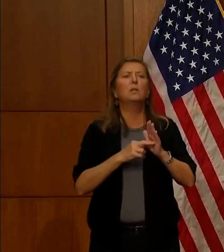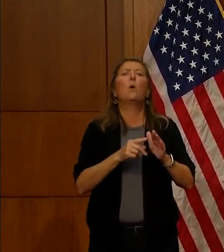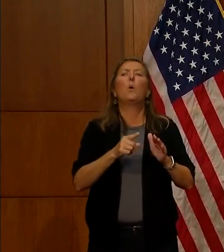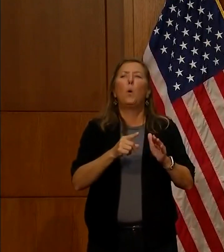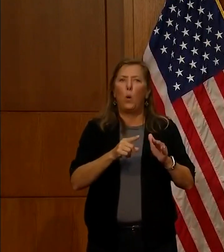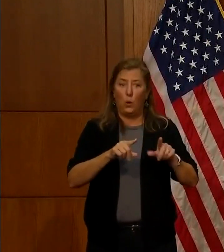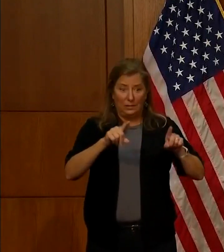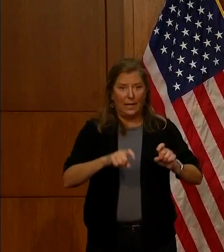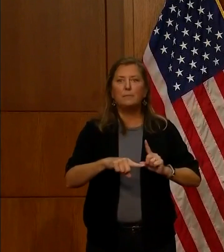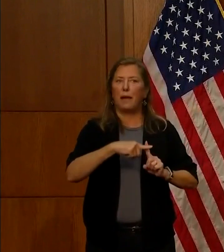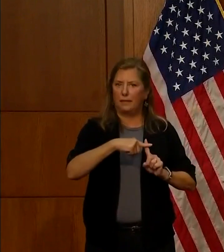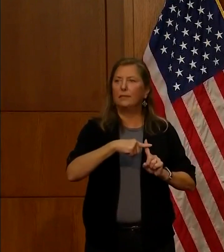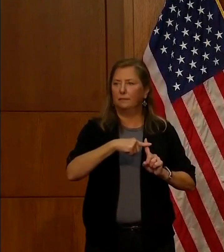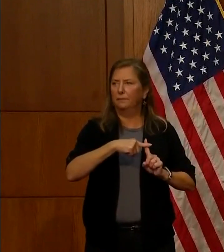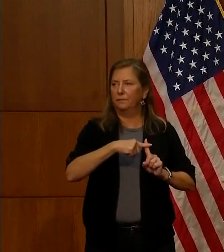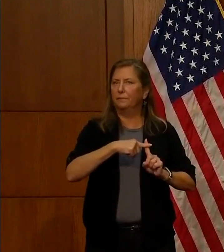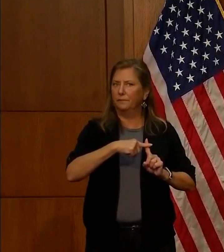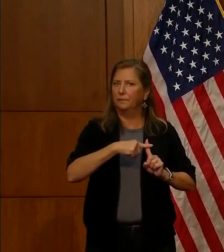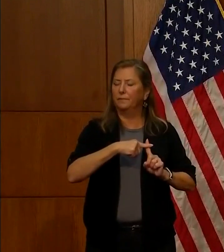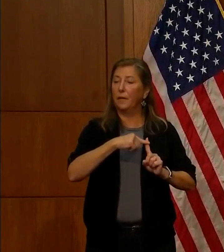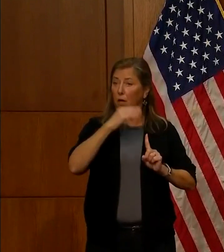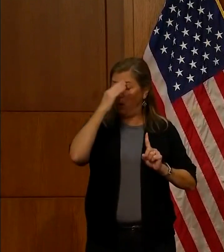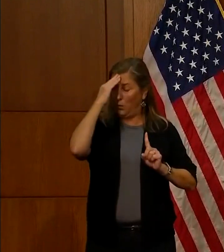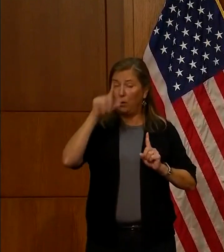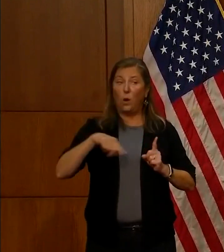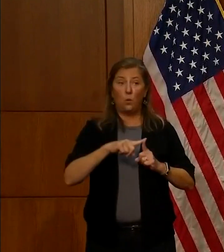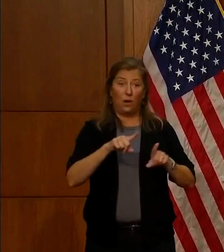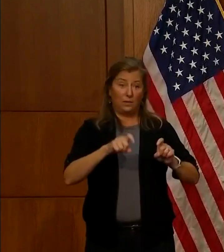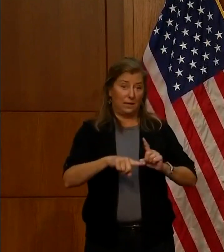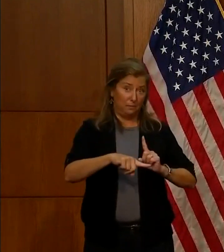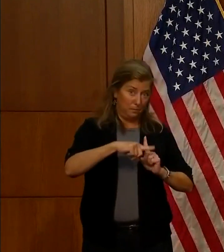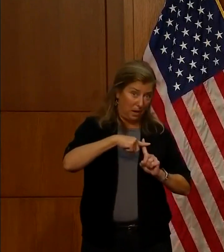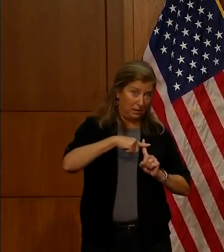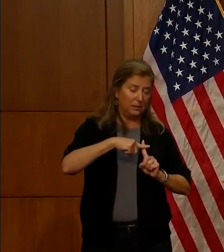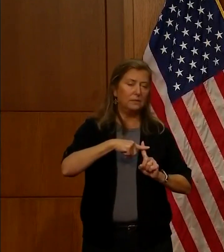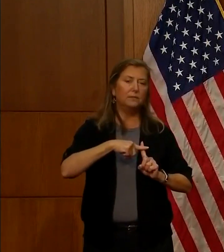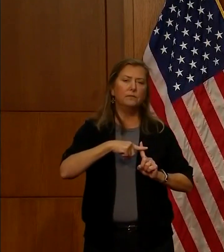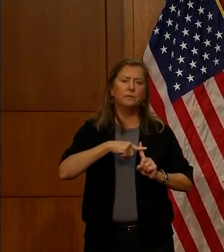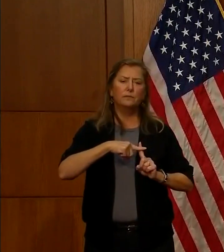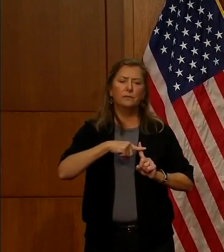IS WHEN YOU DO HAVE A POSITIVE TEST YOU DO HAVE A DIAGNOSIS.